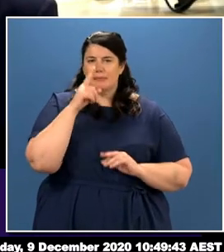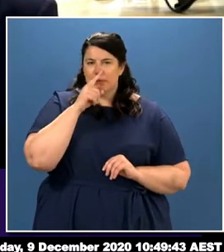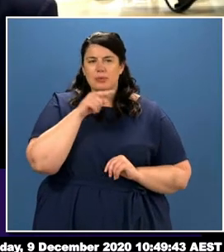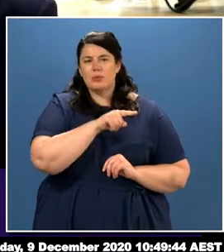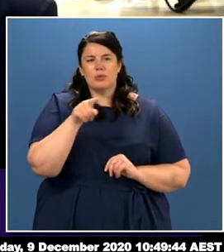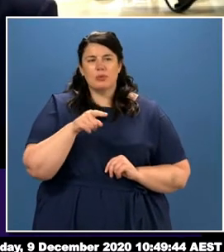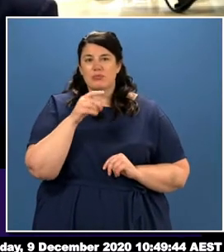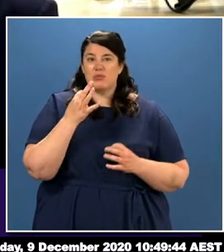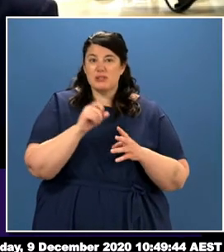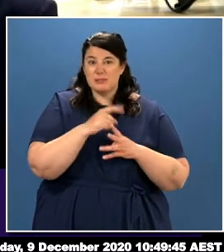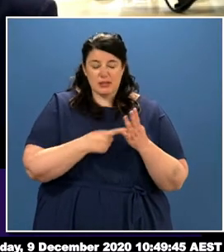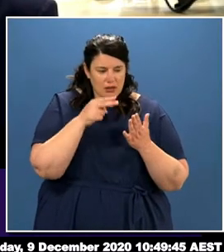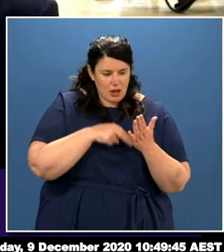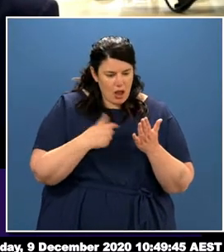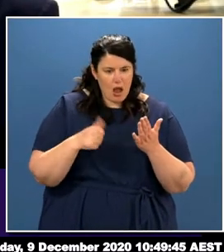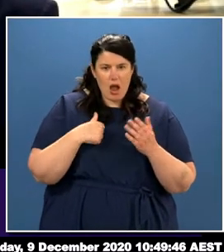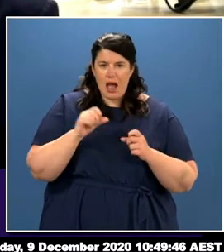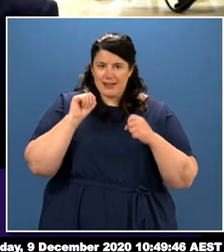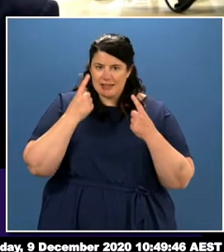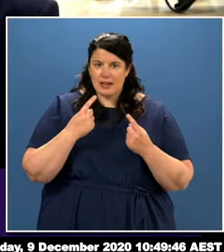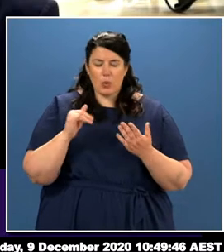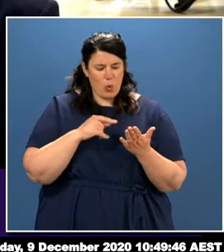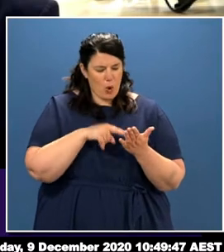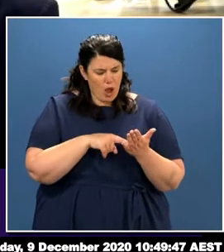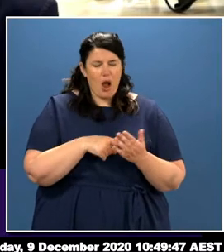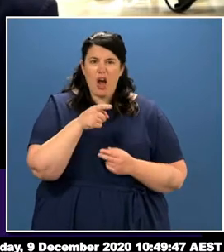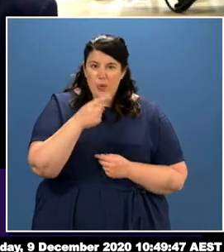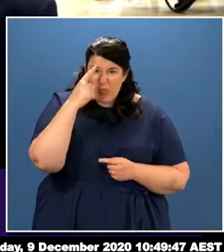A lot of people have told me, I felt like that too or I felt that.